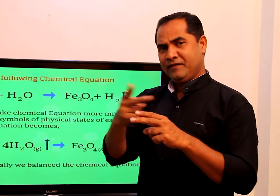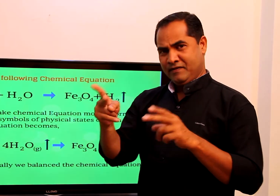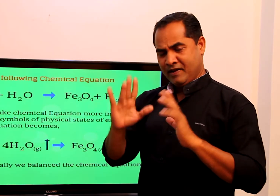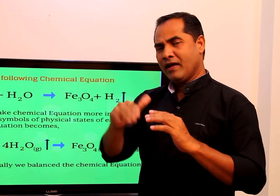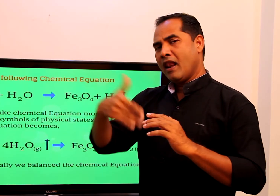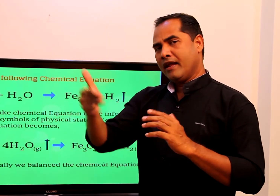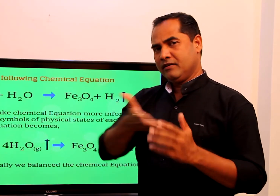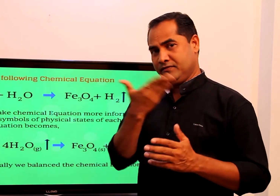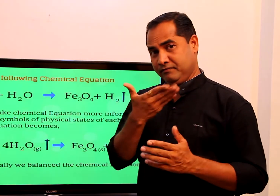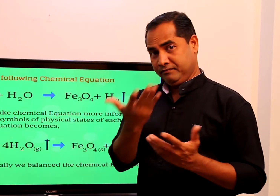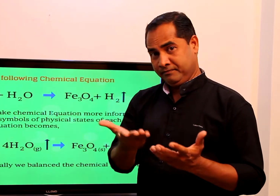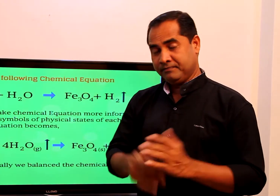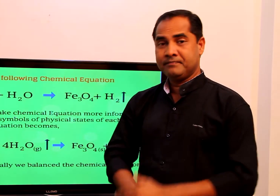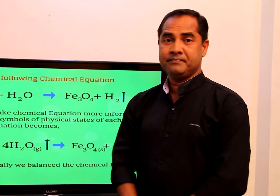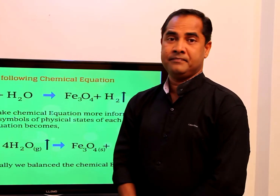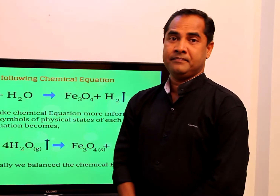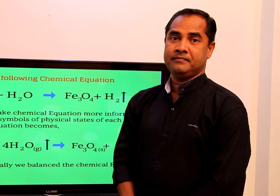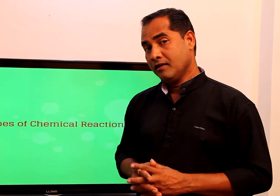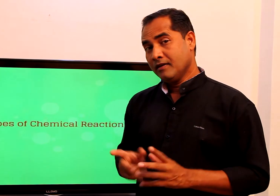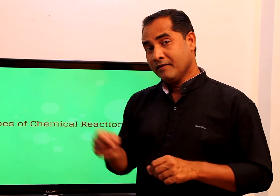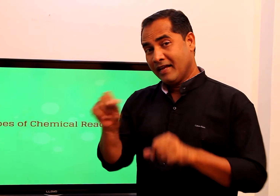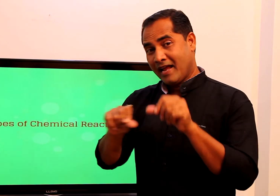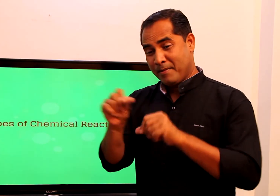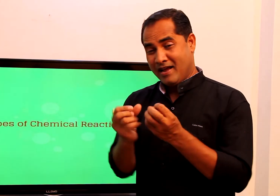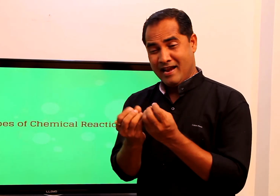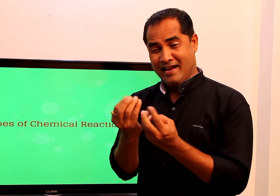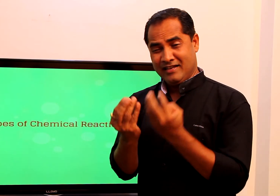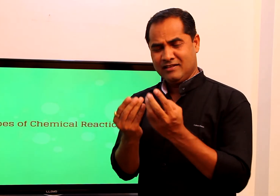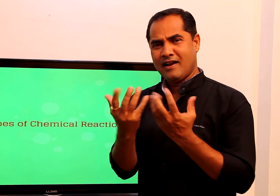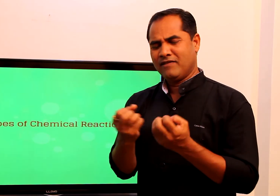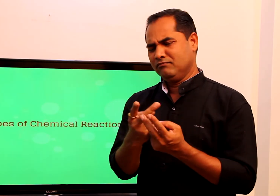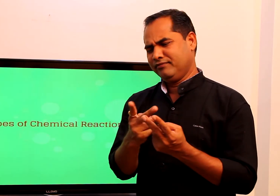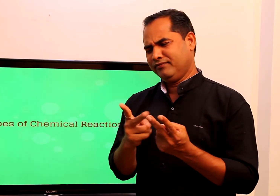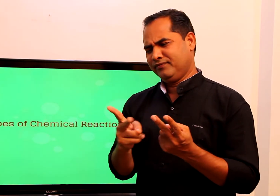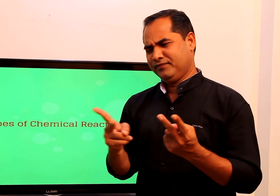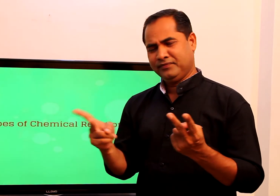liquid & gas - different things, which you would be learning later.